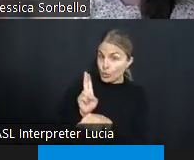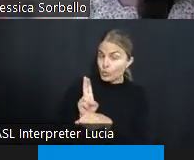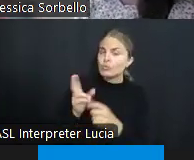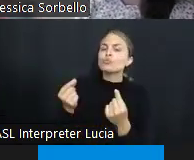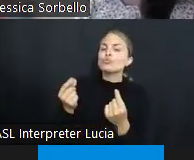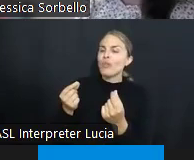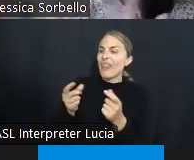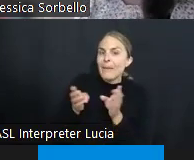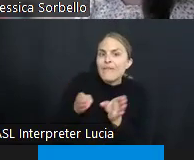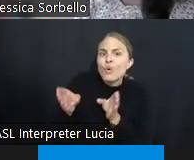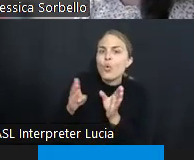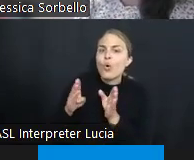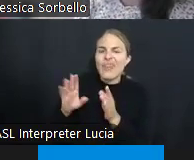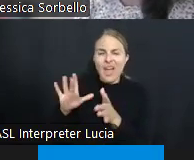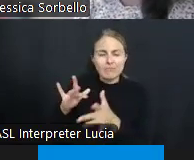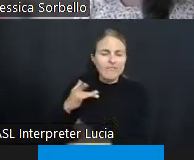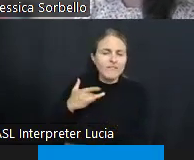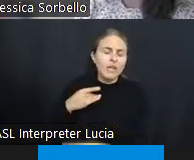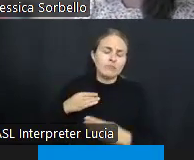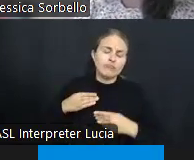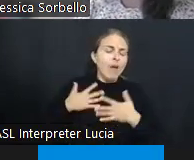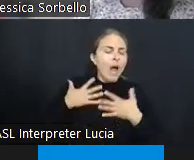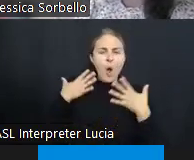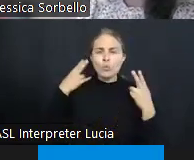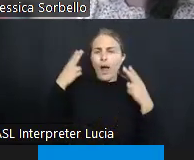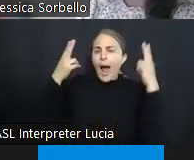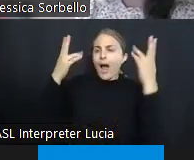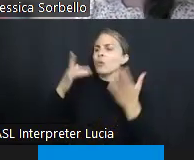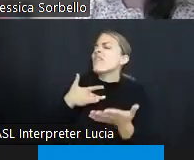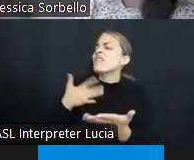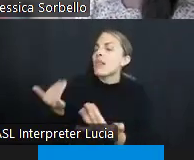anything like that. It was just that verbal explanation